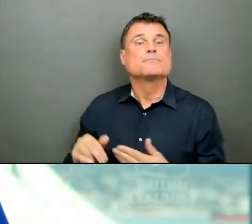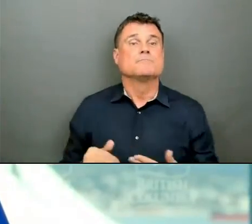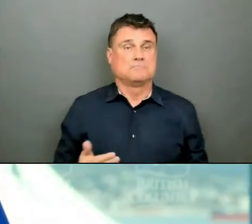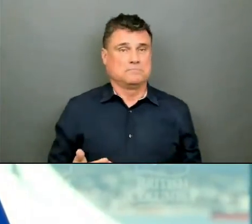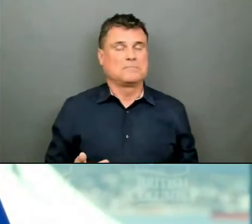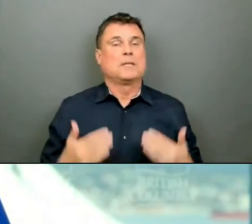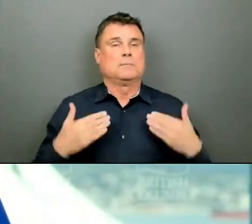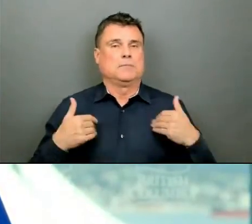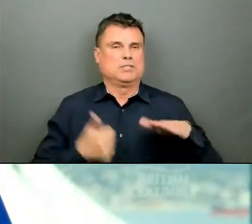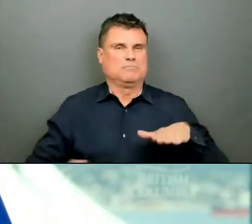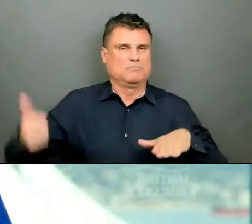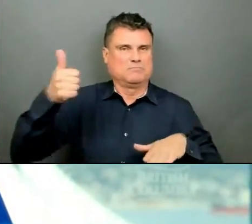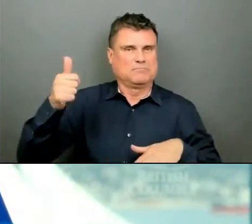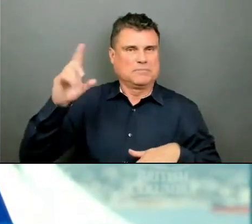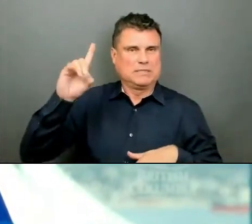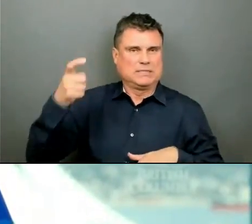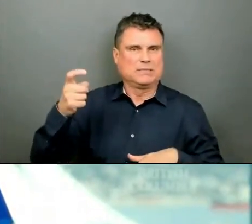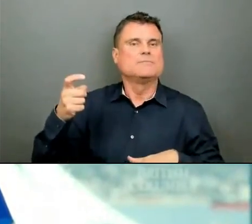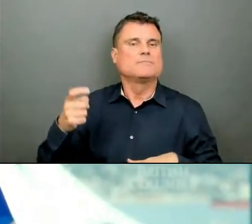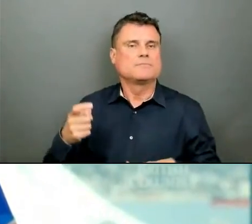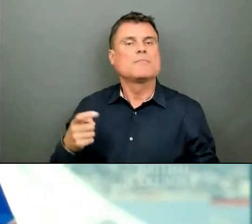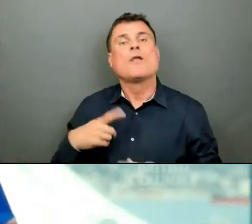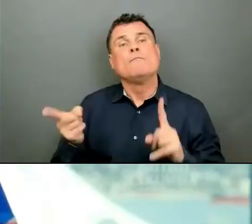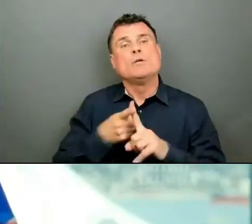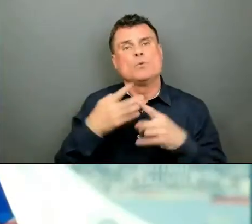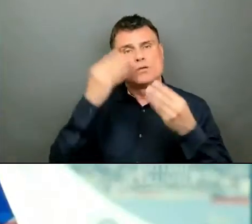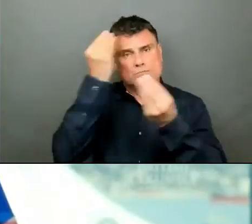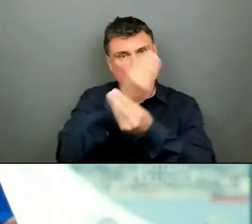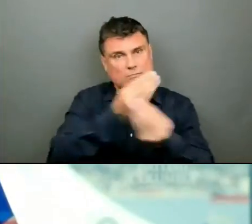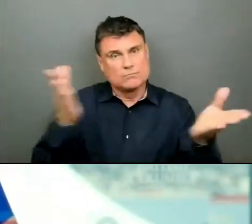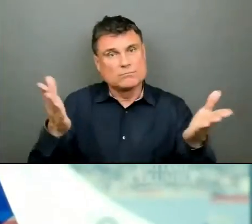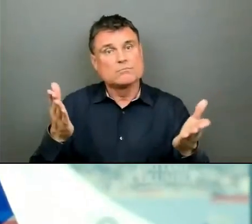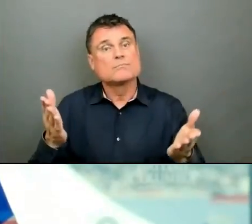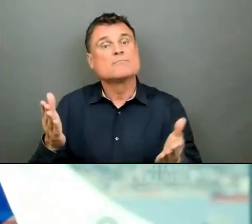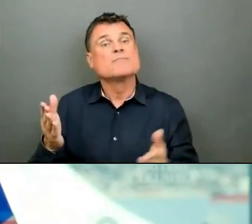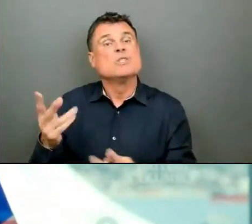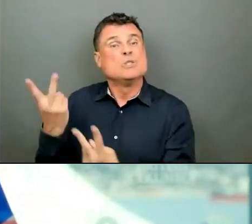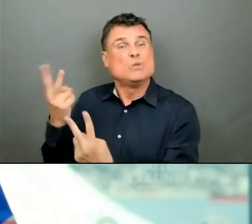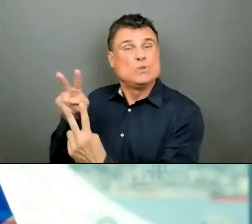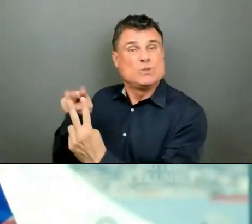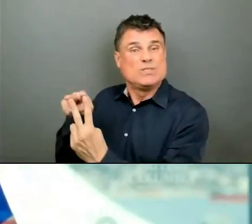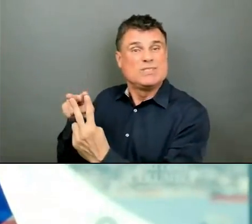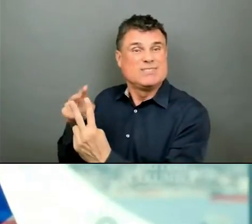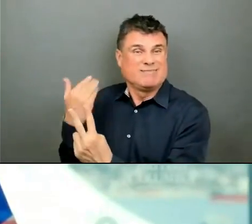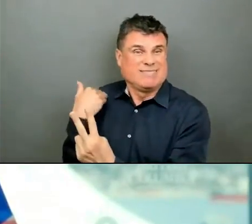I would like to start bypassing on my condolences of the two people that passed from